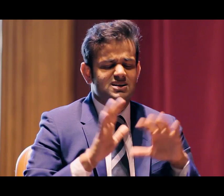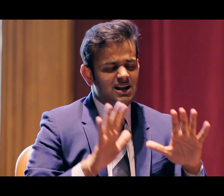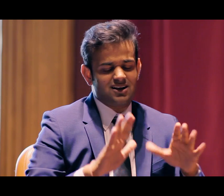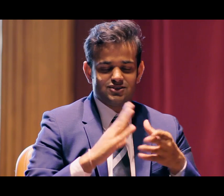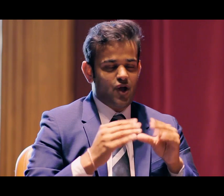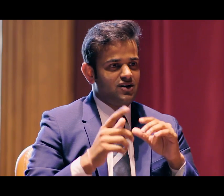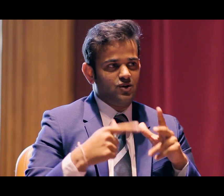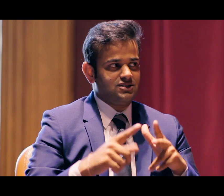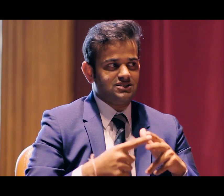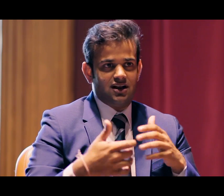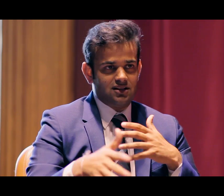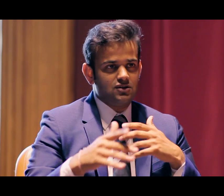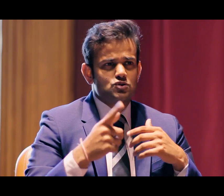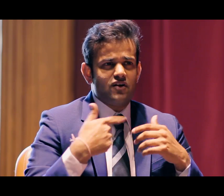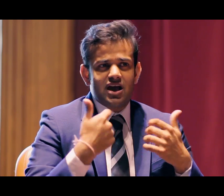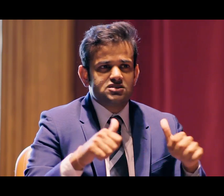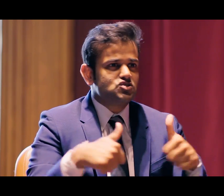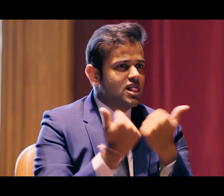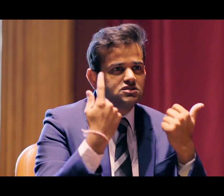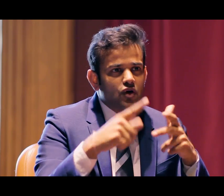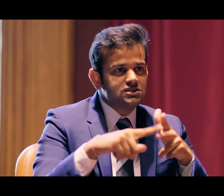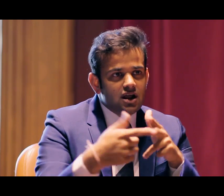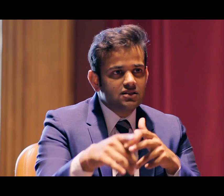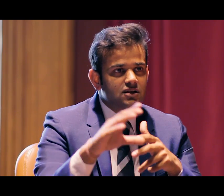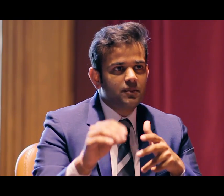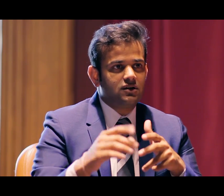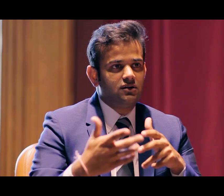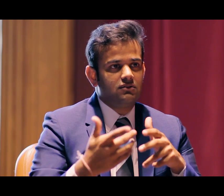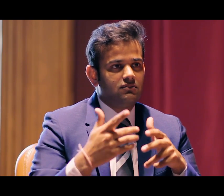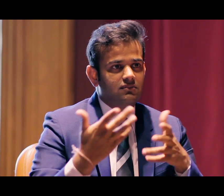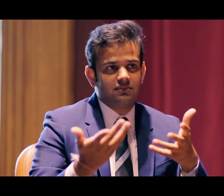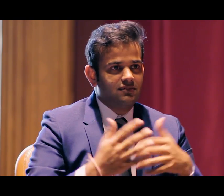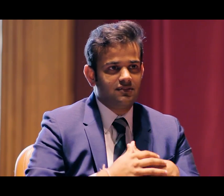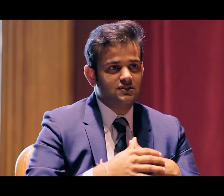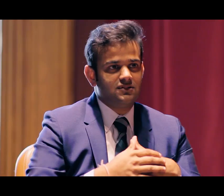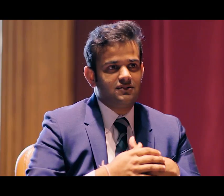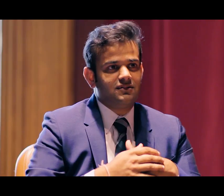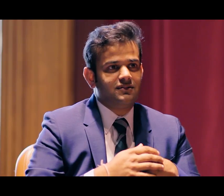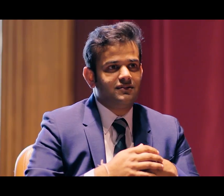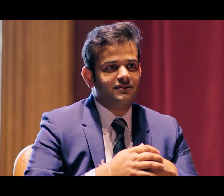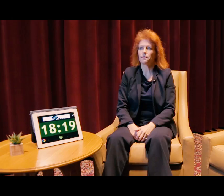Oh, a wonderful story on how that got started. So what were the challenges you faced as you started your business.